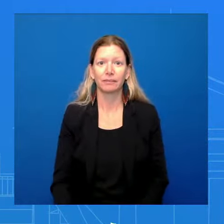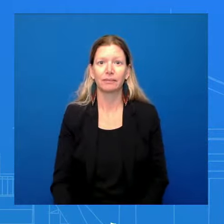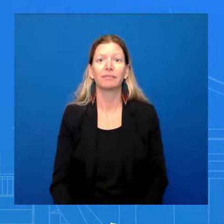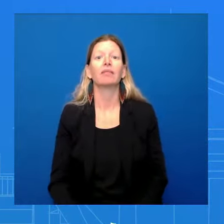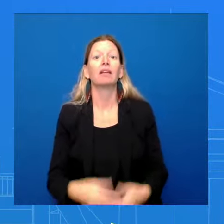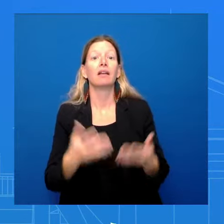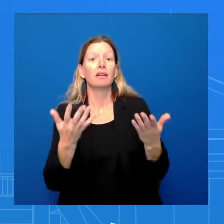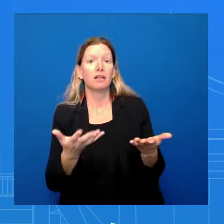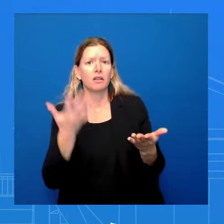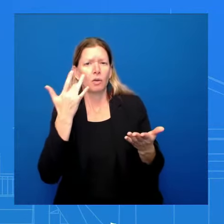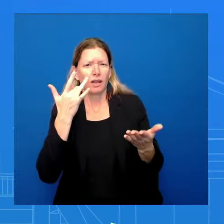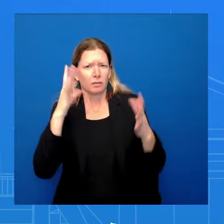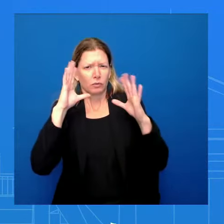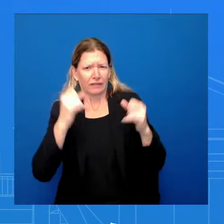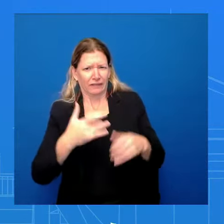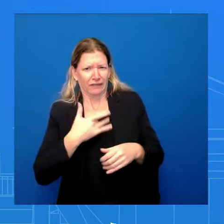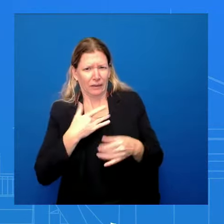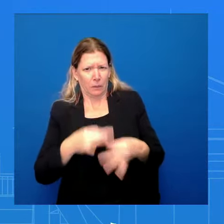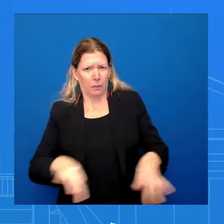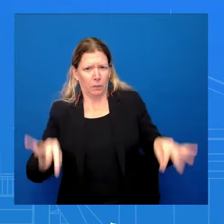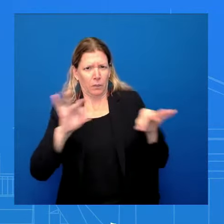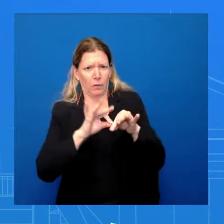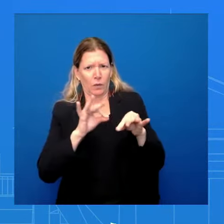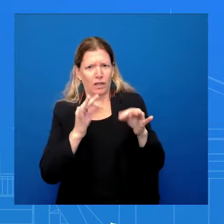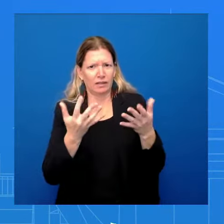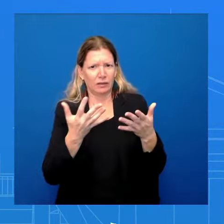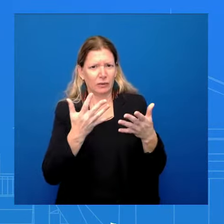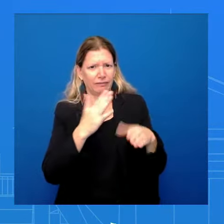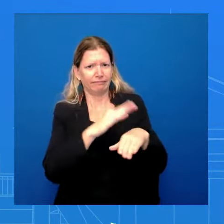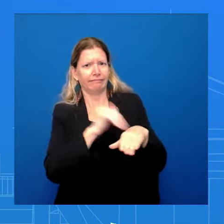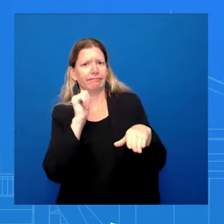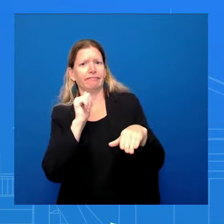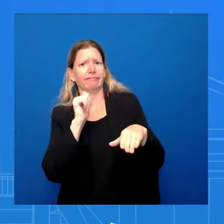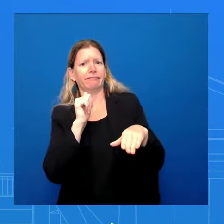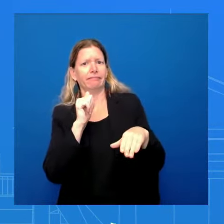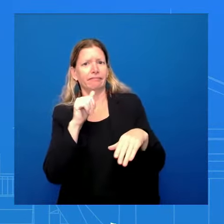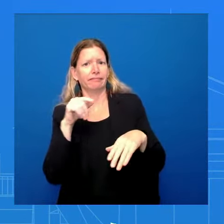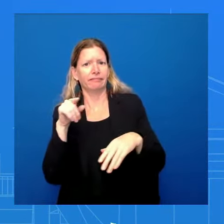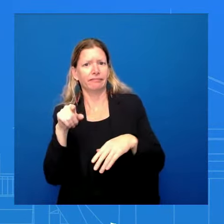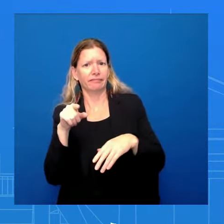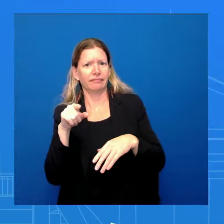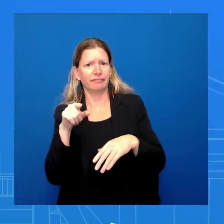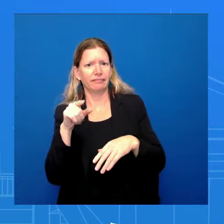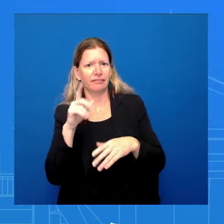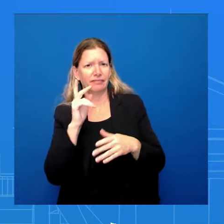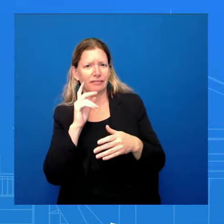Acting Labor Secretary Su and Gene Sperling now? The targeted strike is about a half --